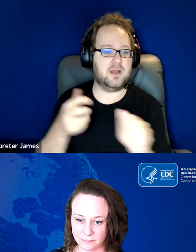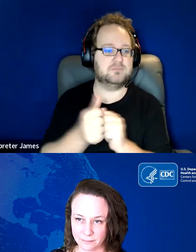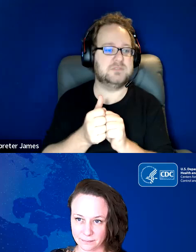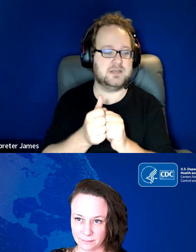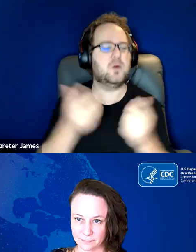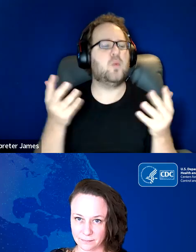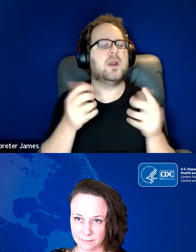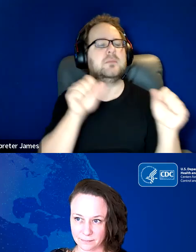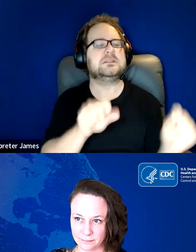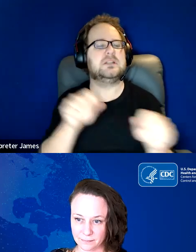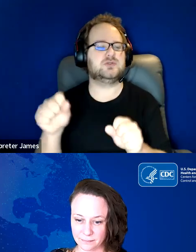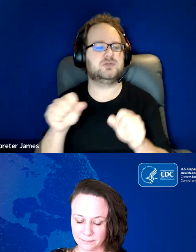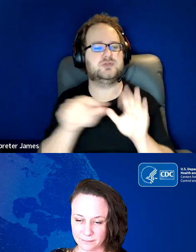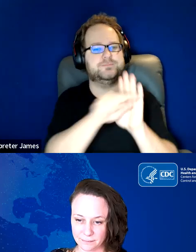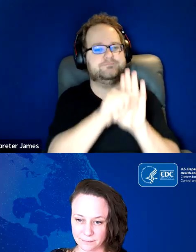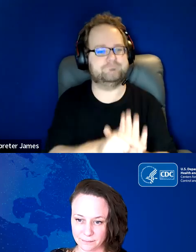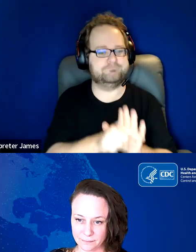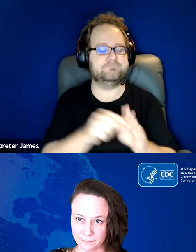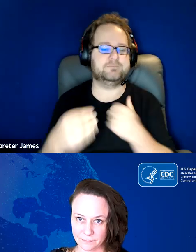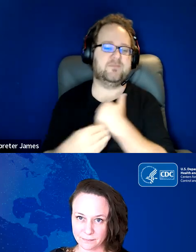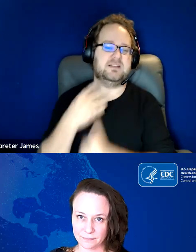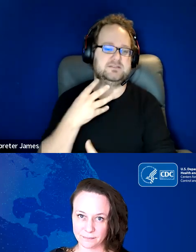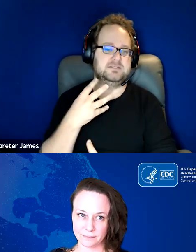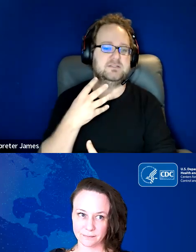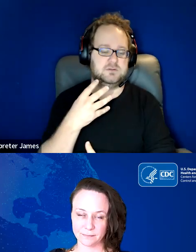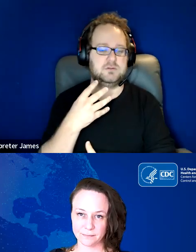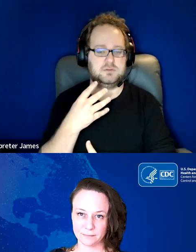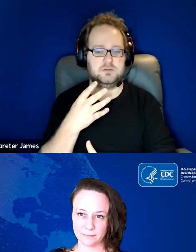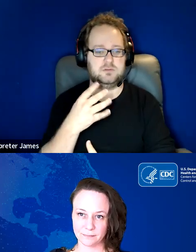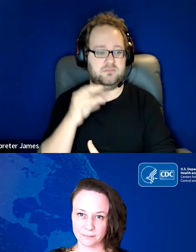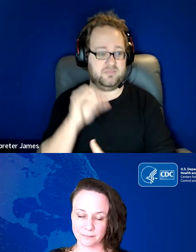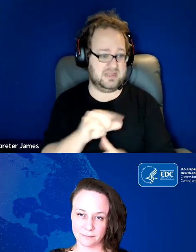potential side effects that someone may experience and are they different from the initial vaccine given?